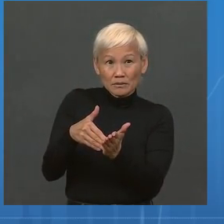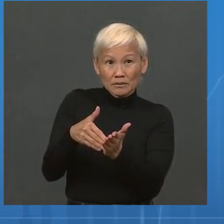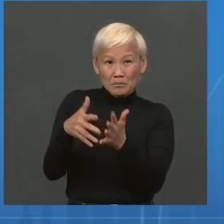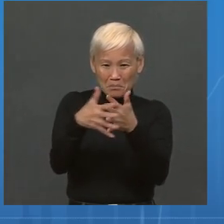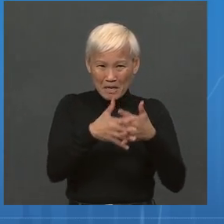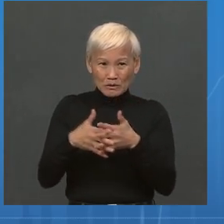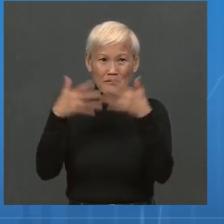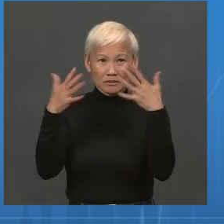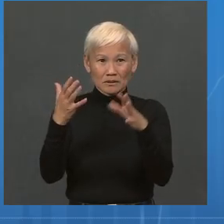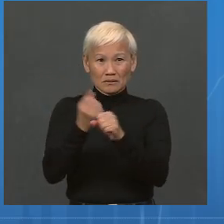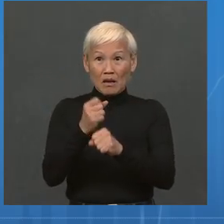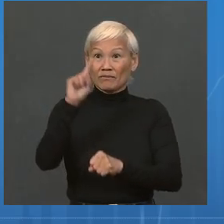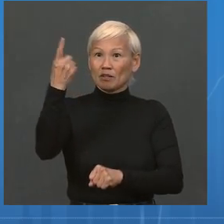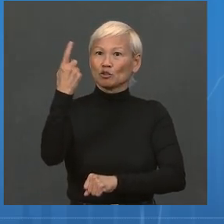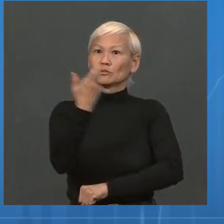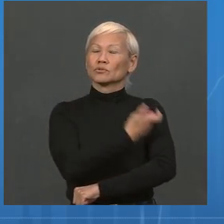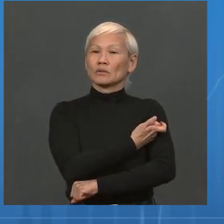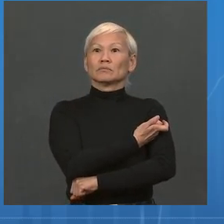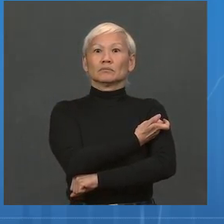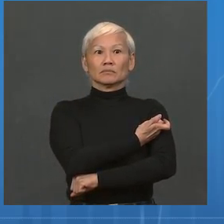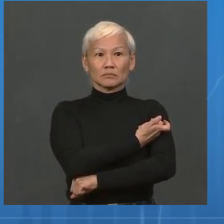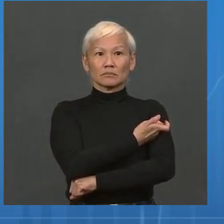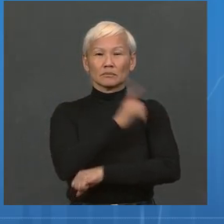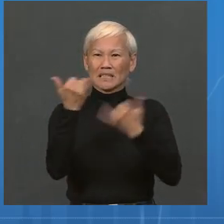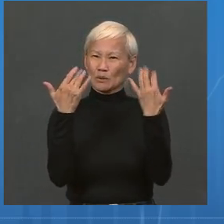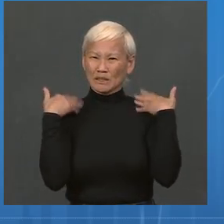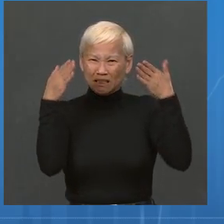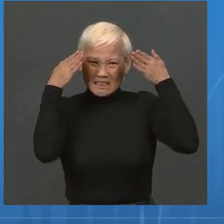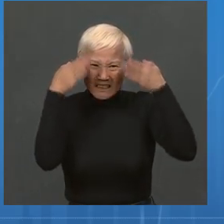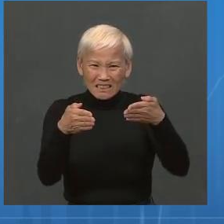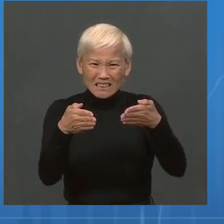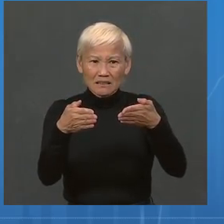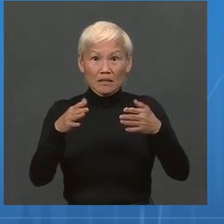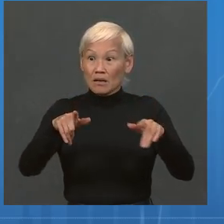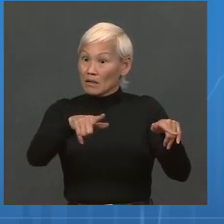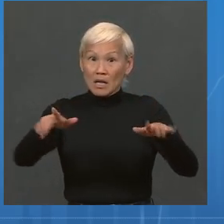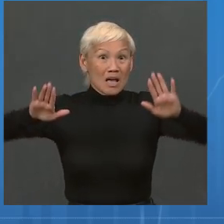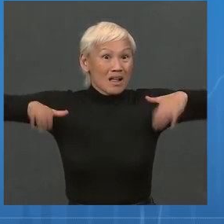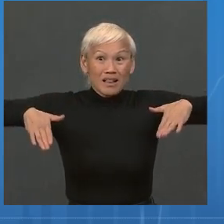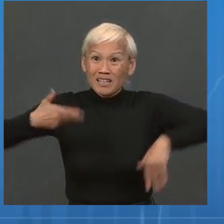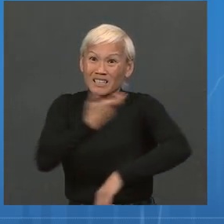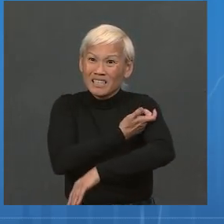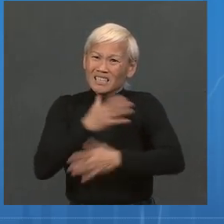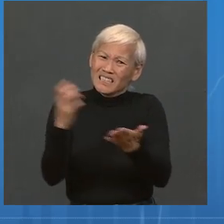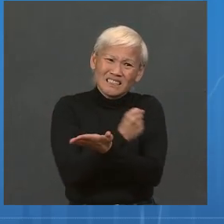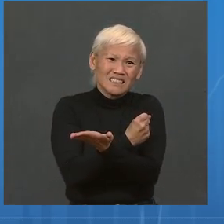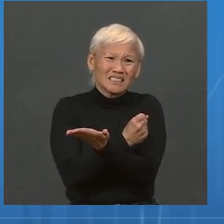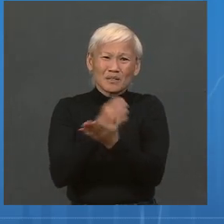We remain laser-focused on accelerating our path out of the pandemic by getting more Americans vaccinated --